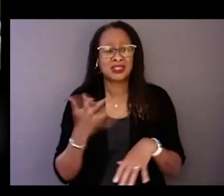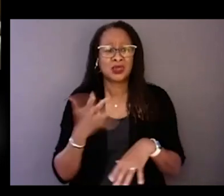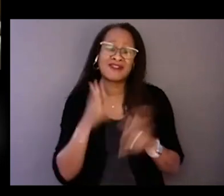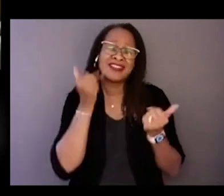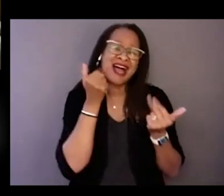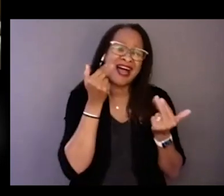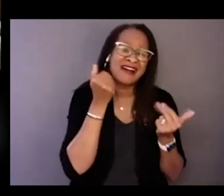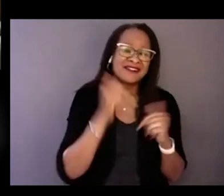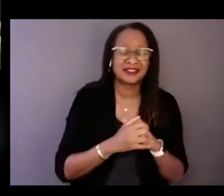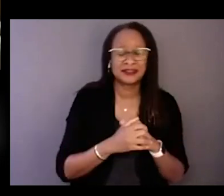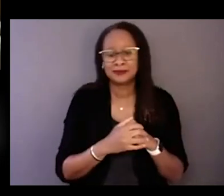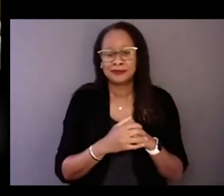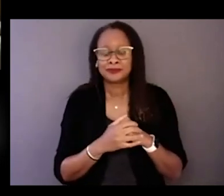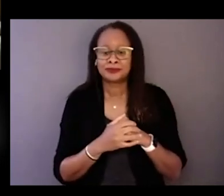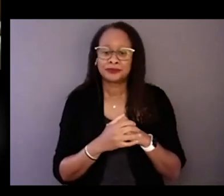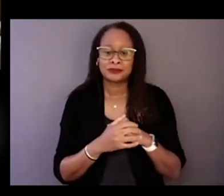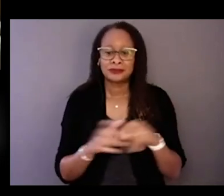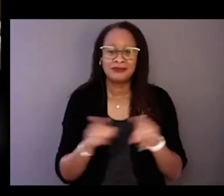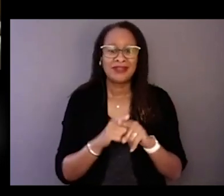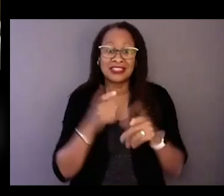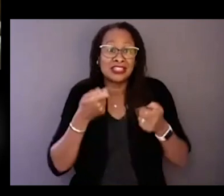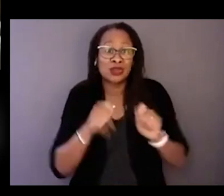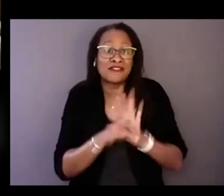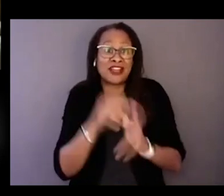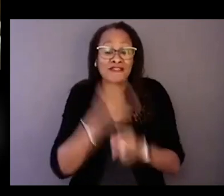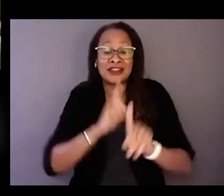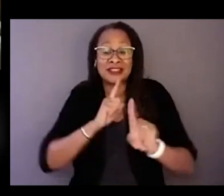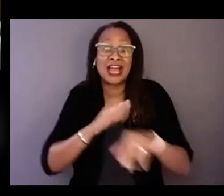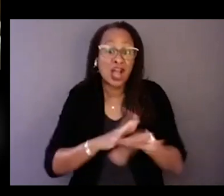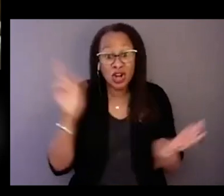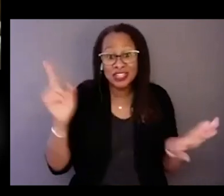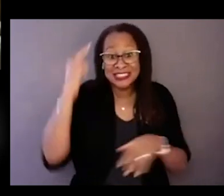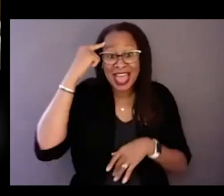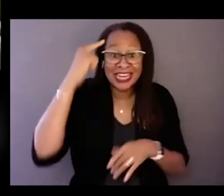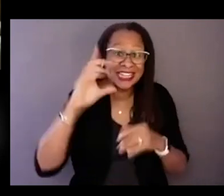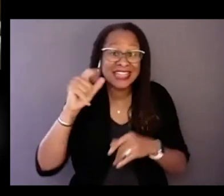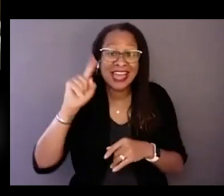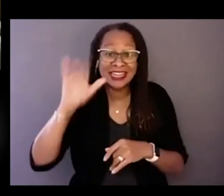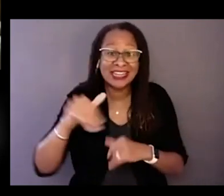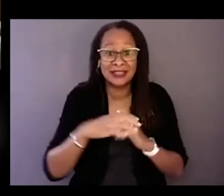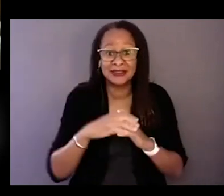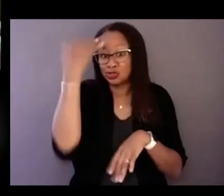as they reach for the right answer, her sanity. And there was this sense that that was presented